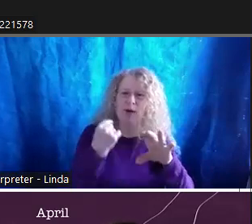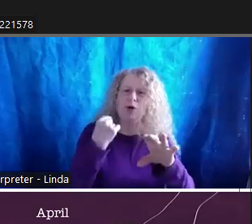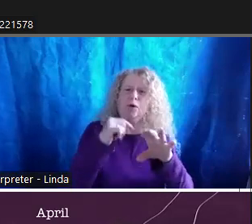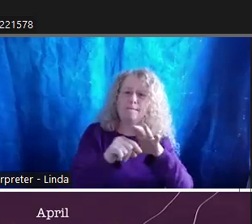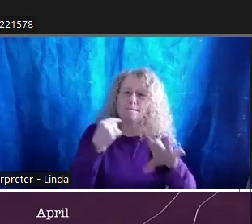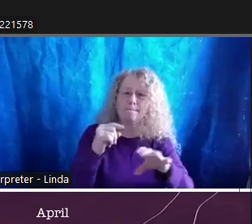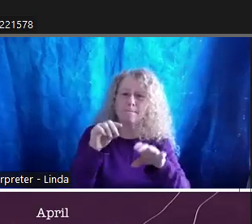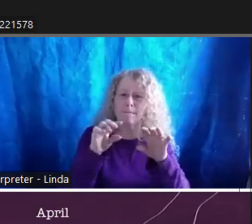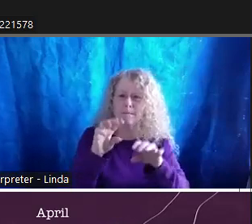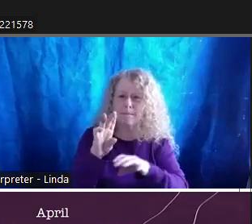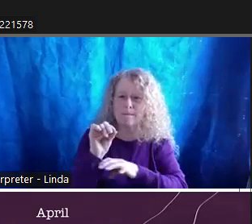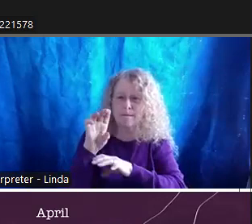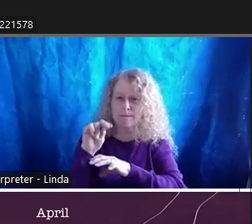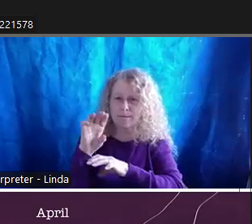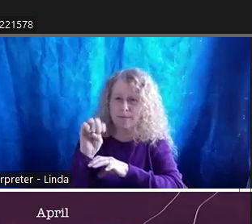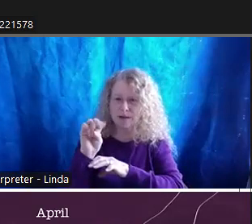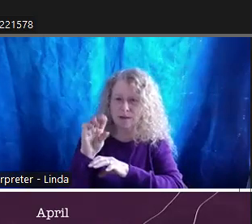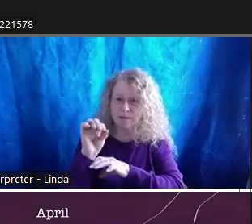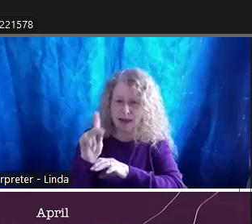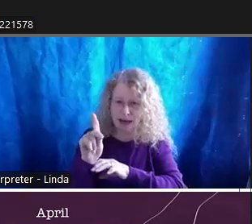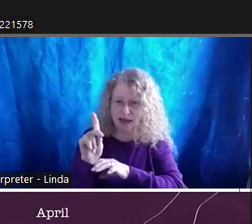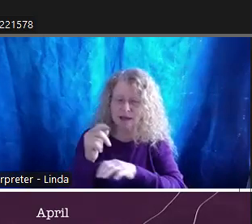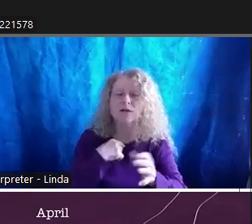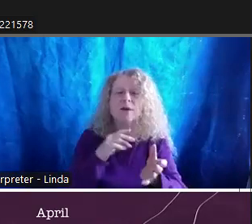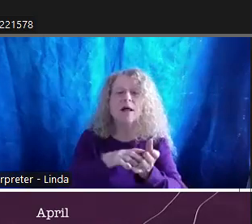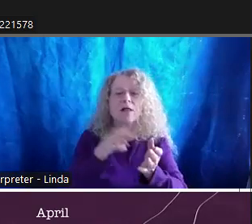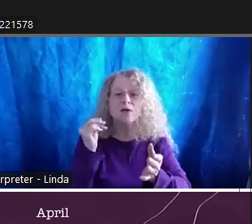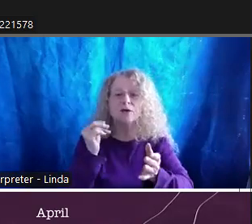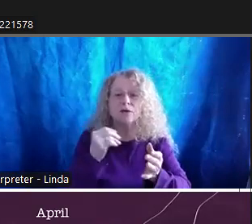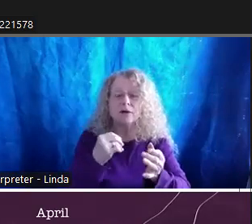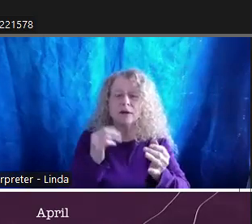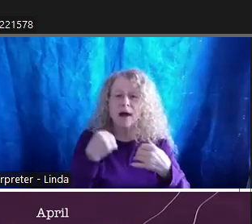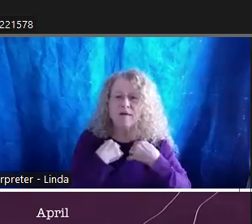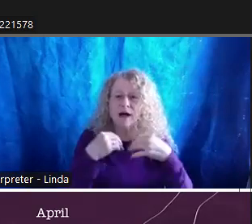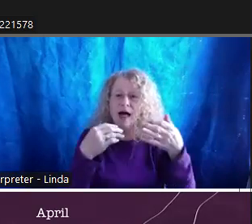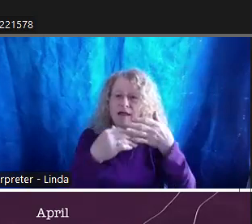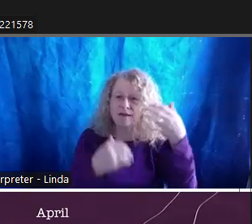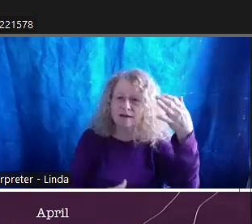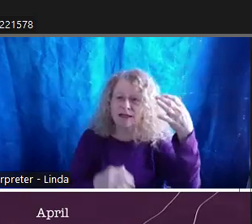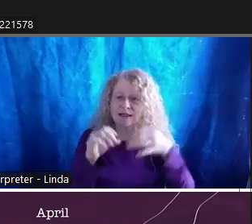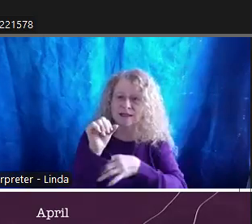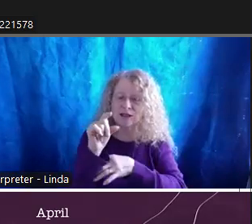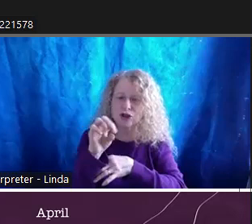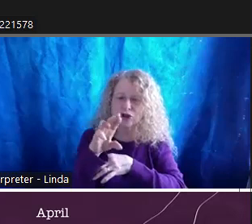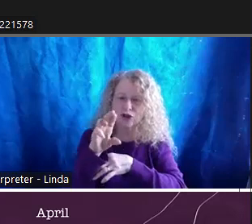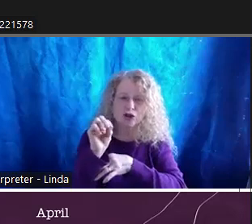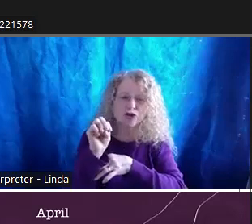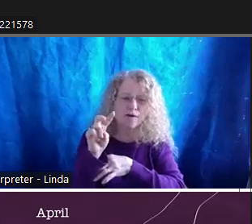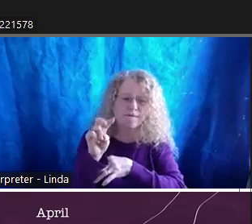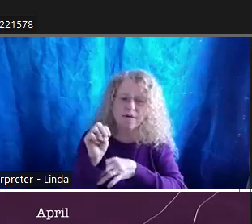SO WHAT I HAVE LEARNED IS THAT THERE IS A LISTSERV OPTION THROUGH DAS WHERE I CAN EASILY